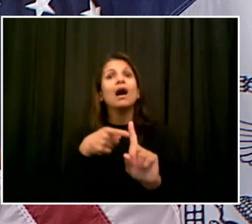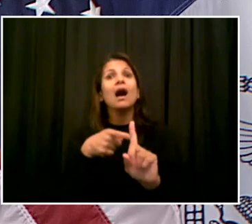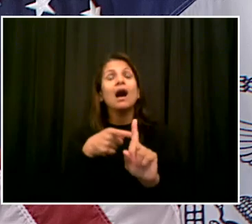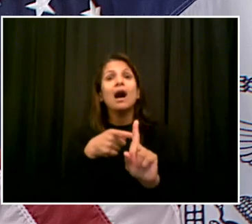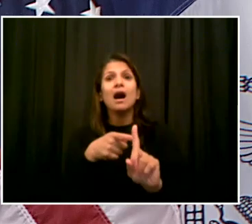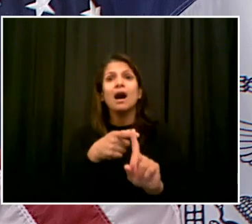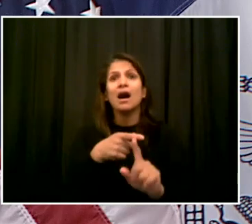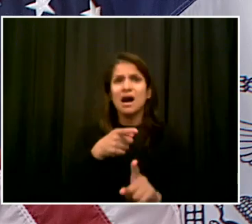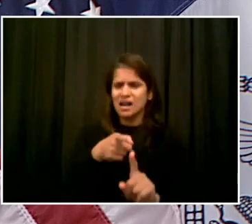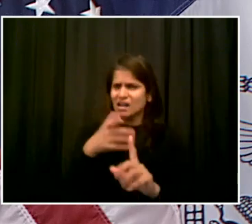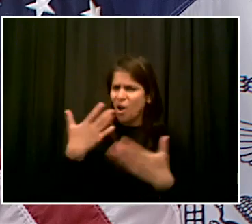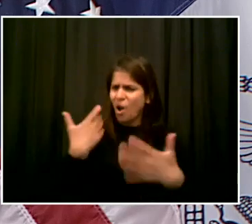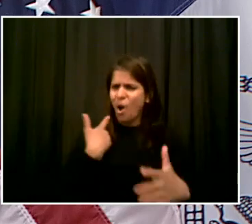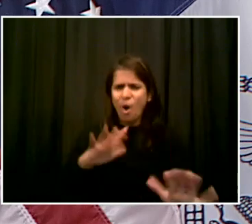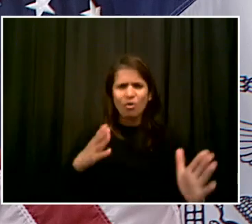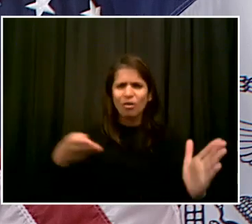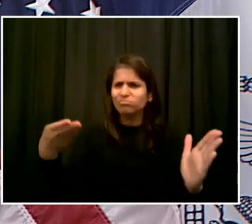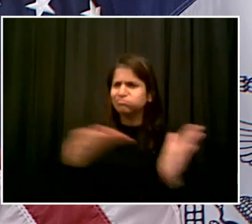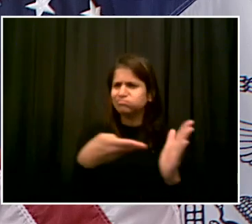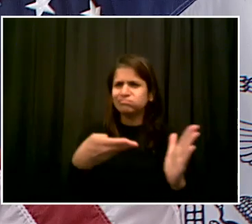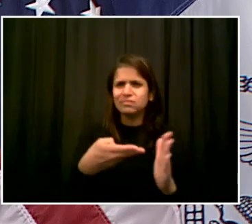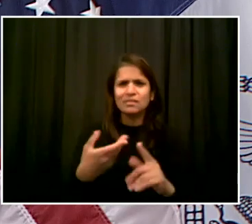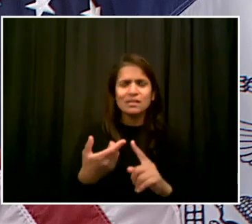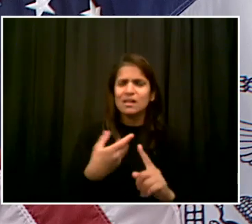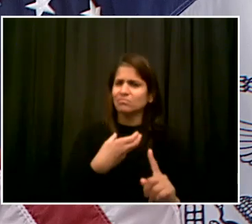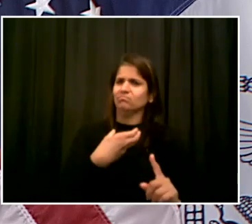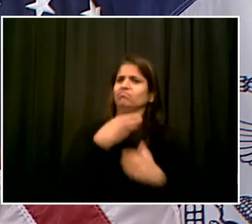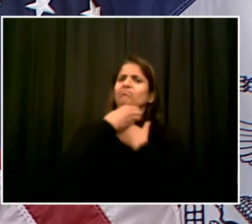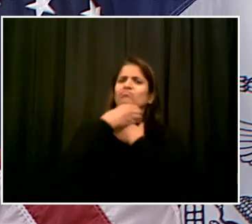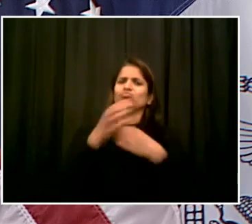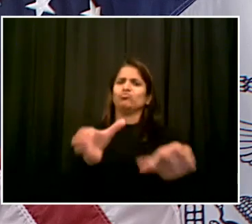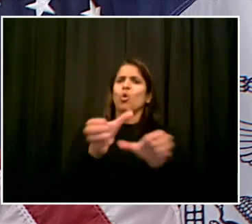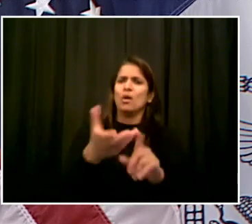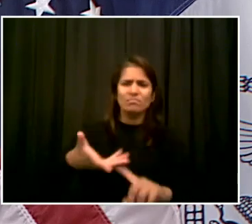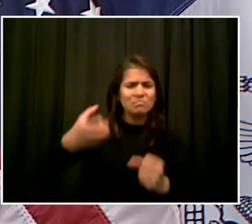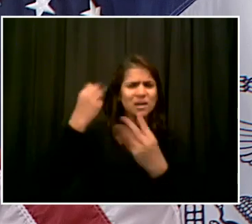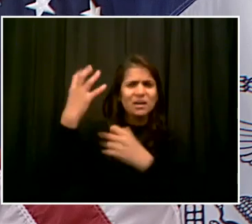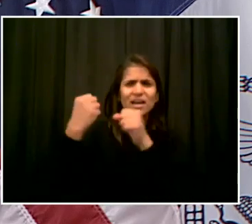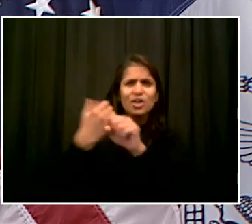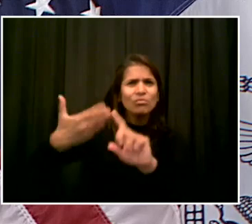CHOKEHOLDS. E THDAY THE HORRIBE LTRAGEDY